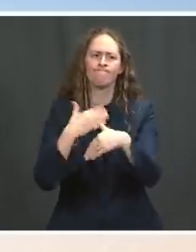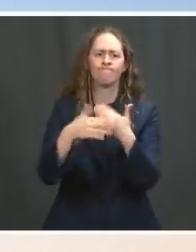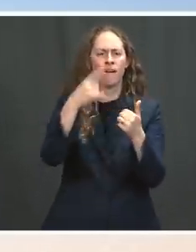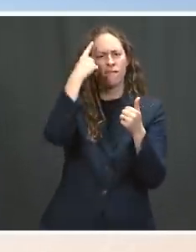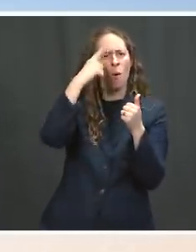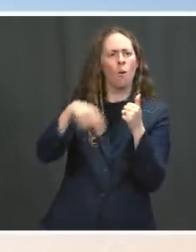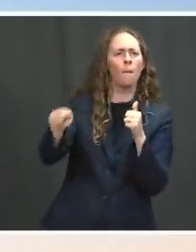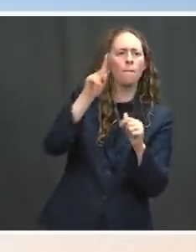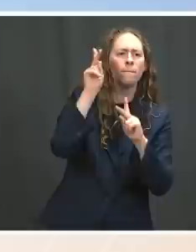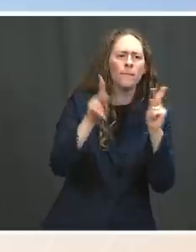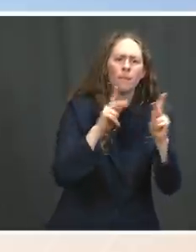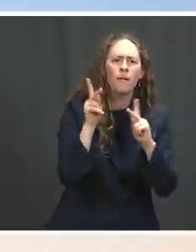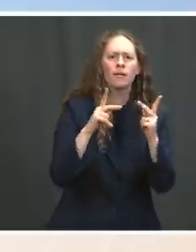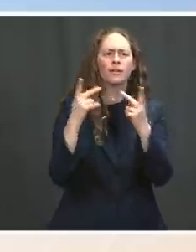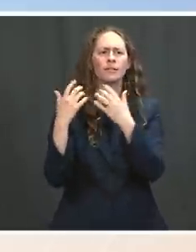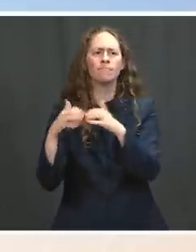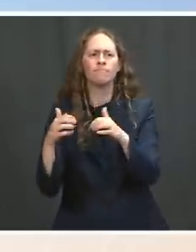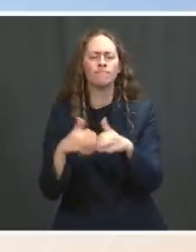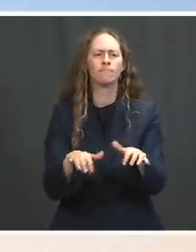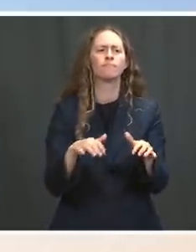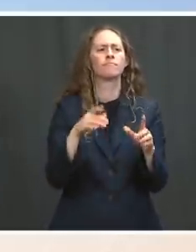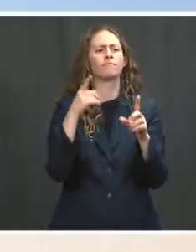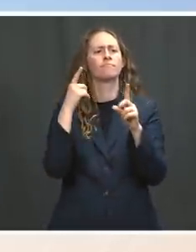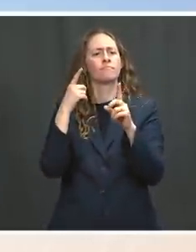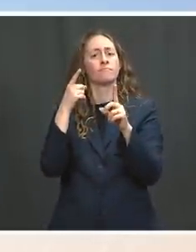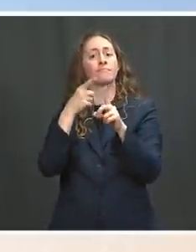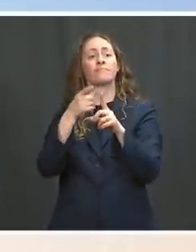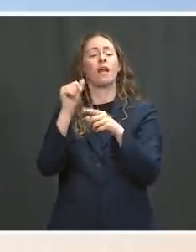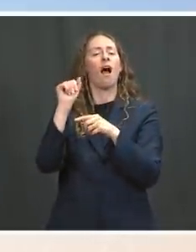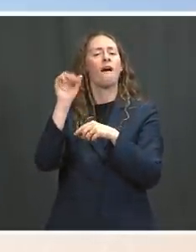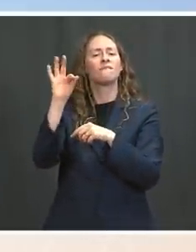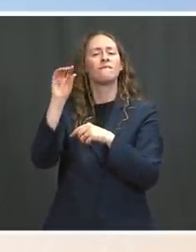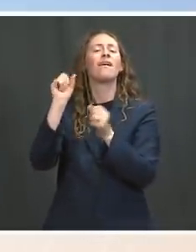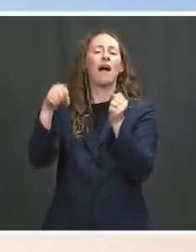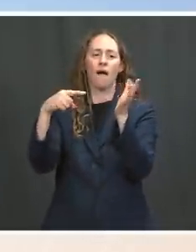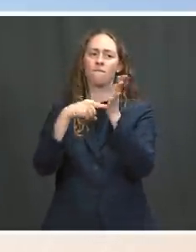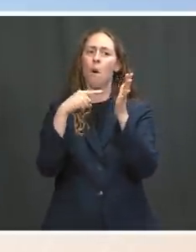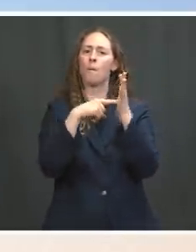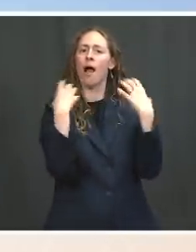to, you know, moving forward an agenda in what we felt was the right direction.